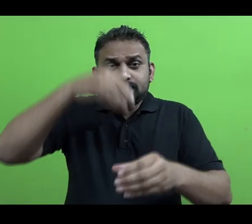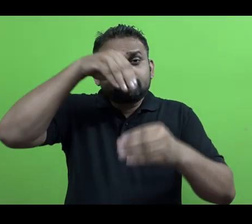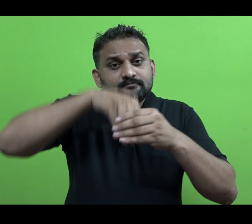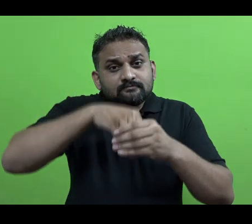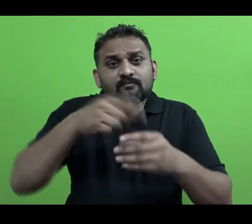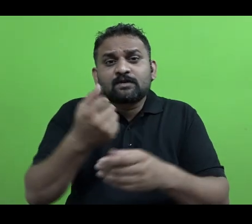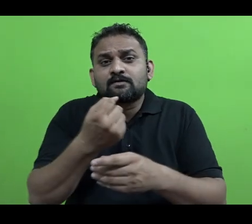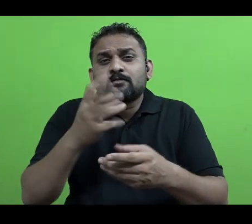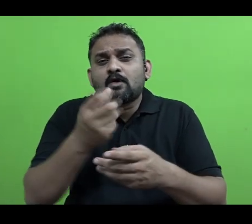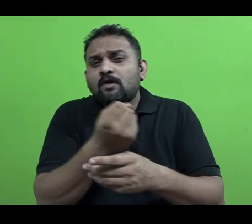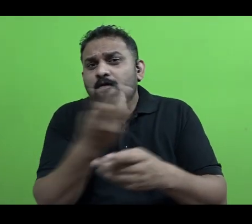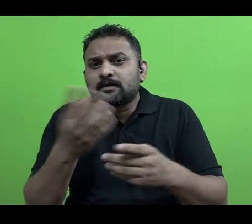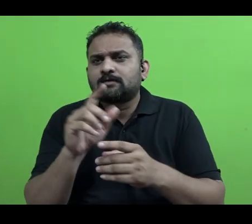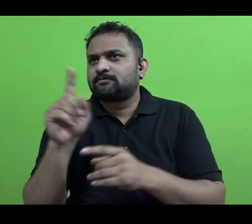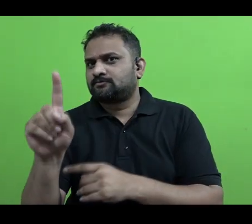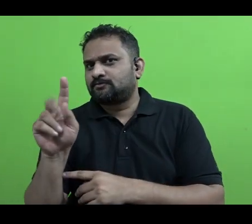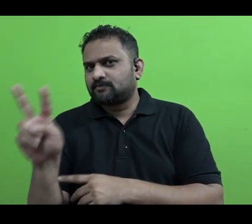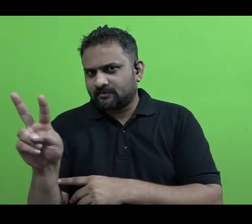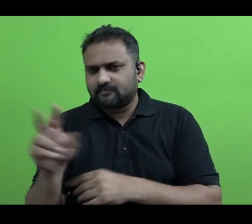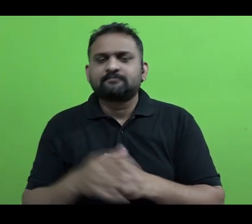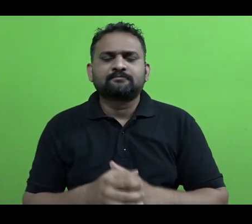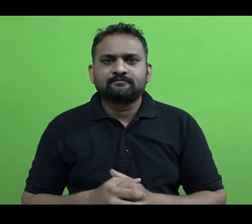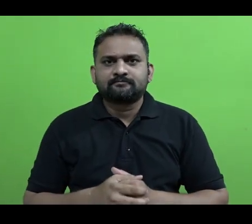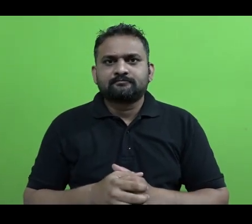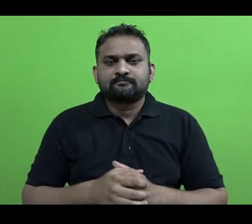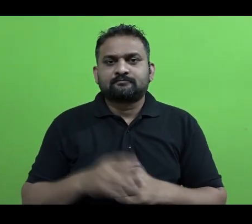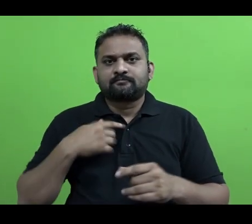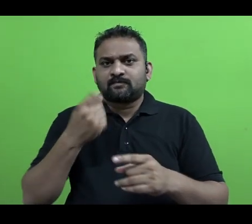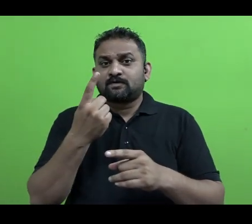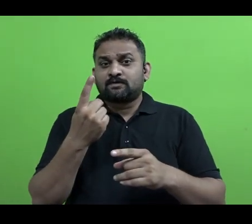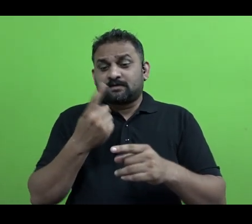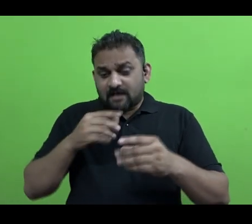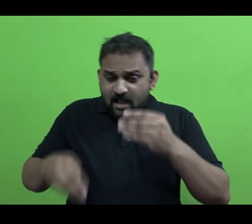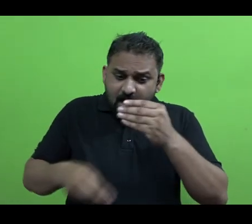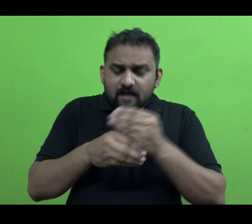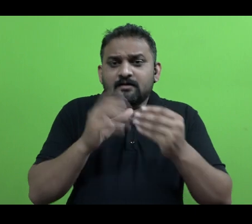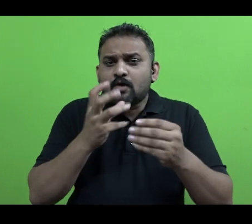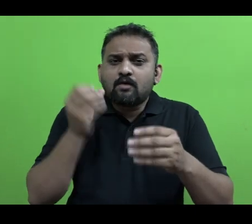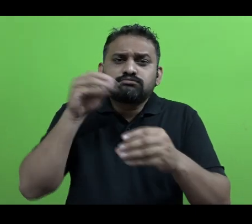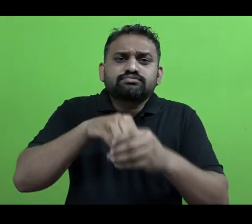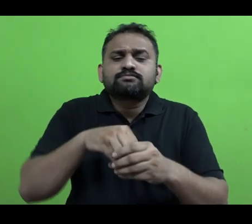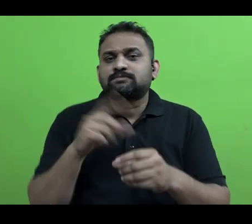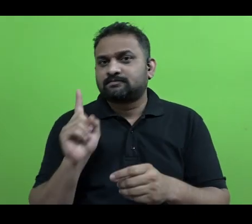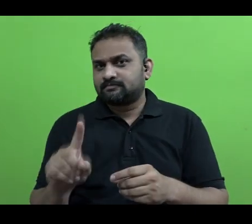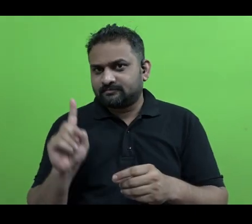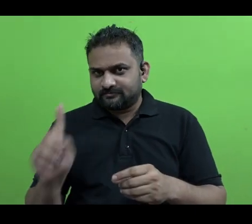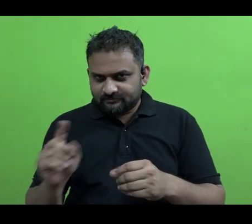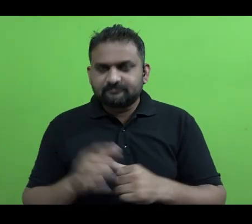Balls in the bag equals twelve. Balls added equals eleven.